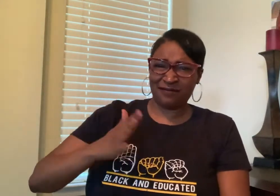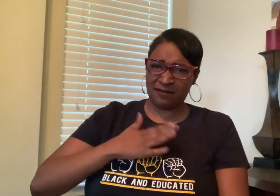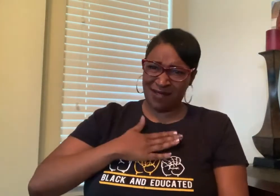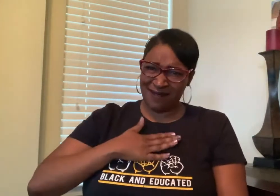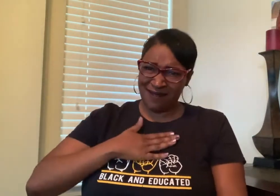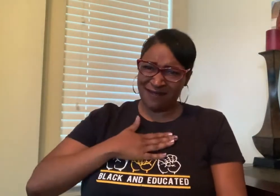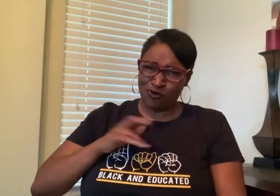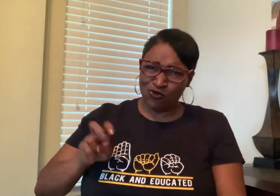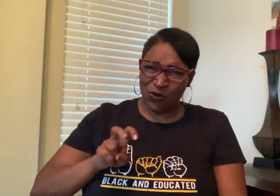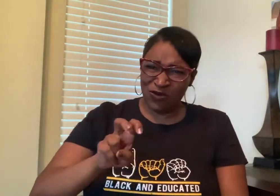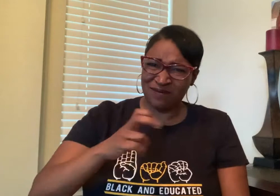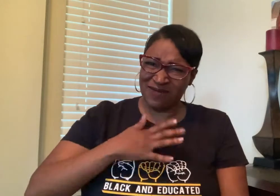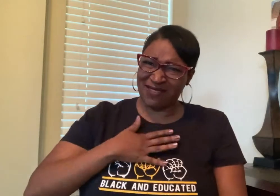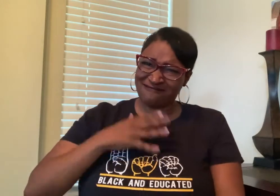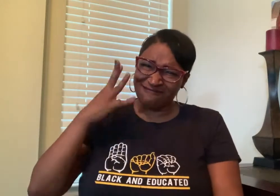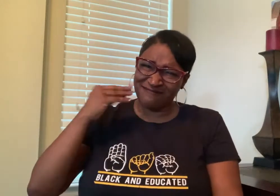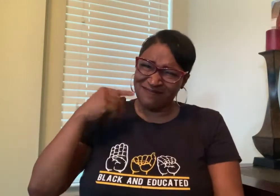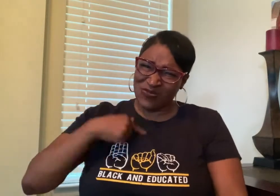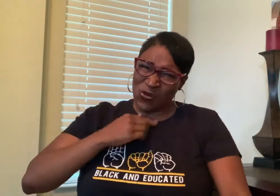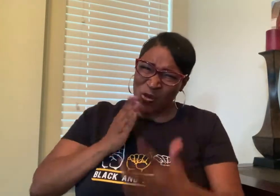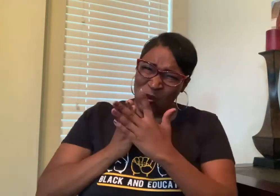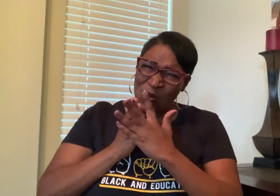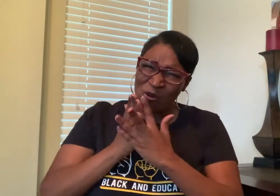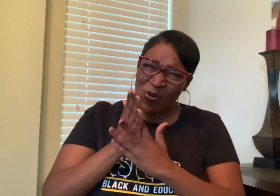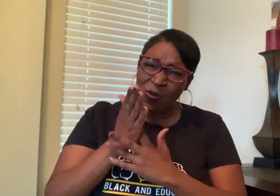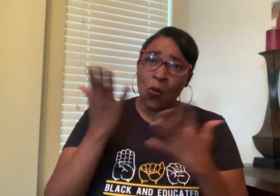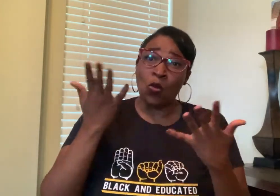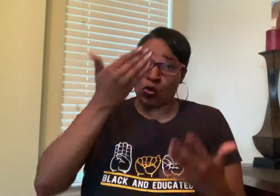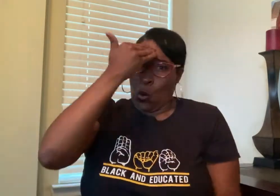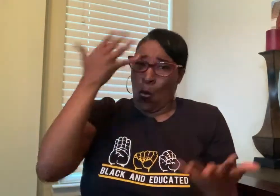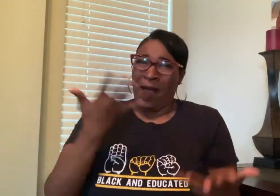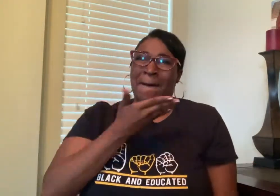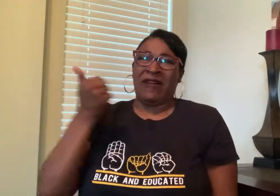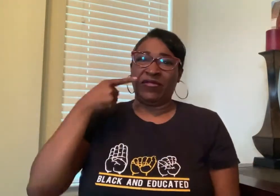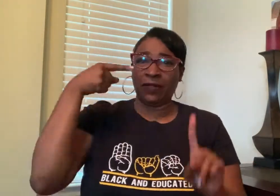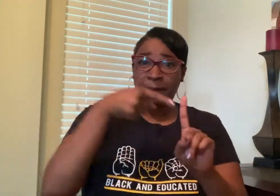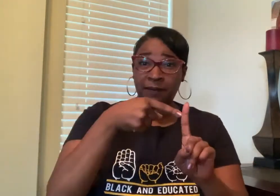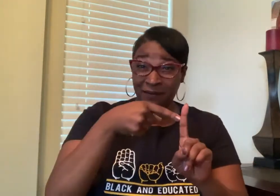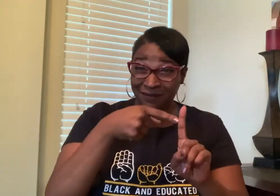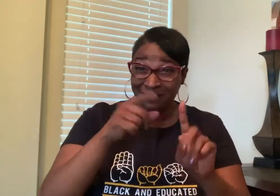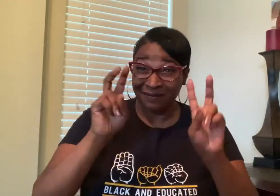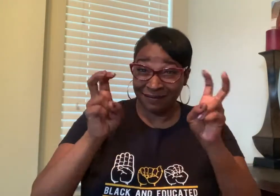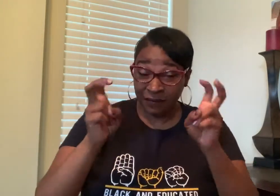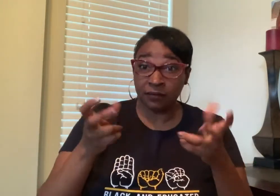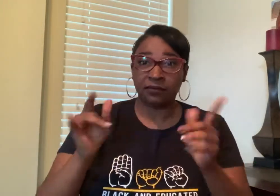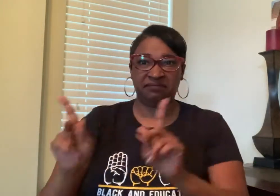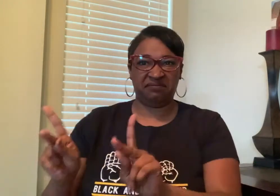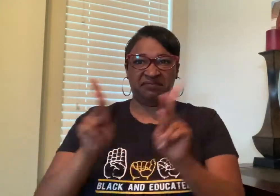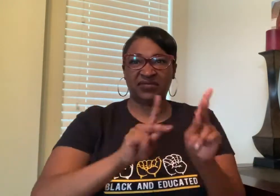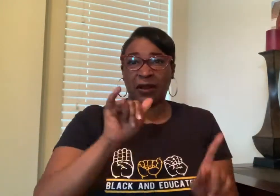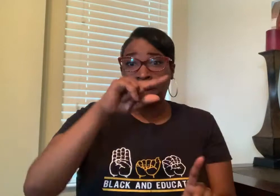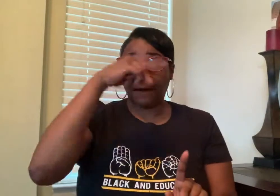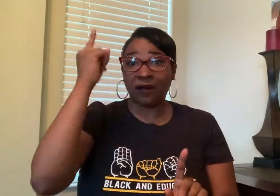No! This is our experience, our journey, Deaf people know what is best for them.